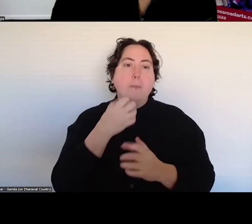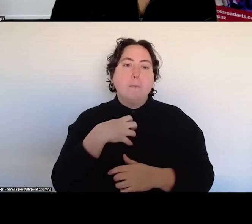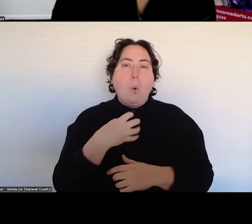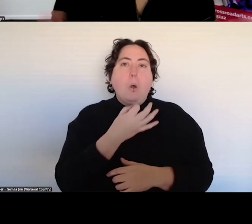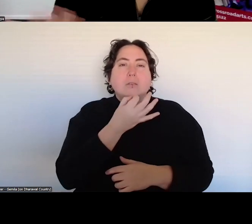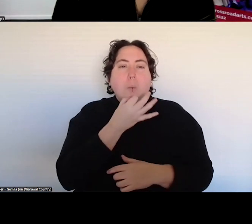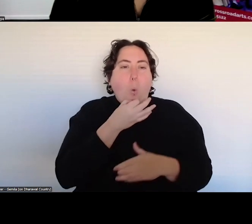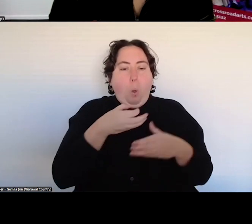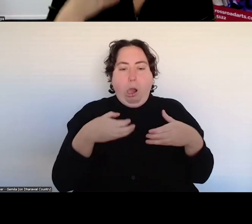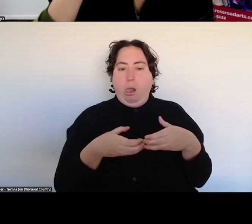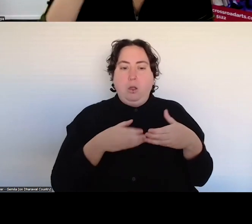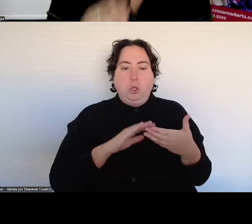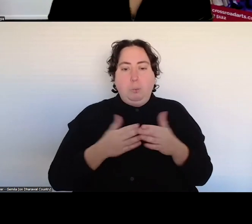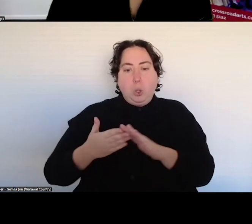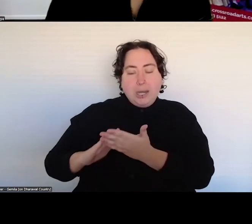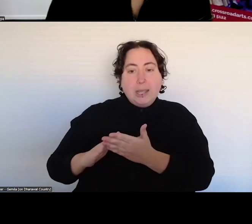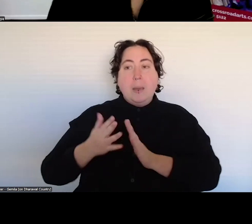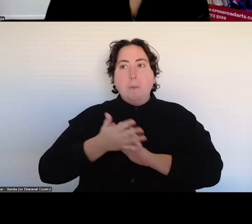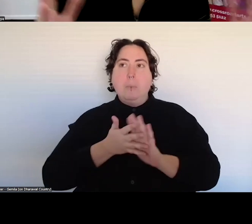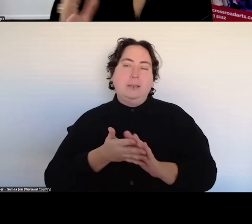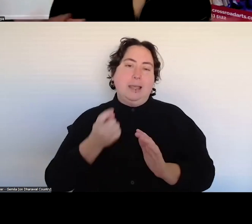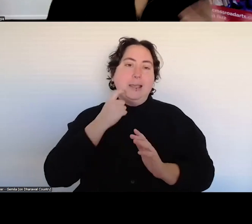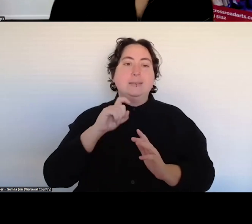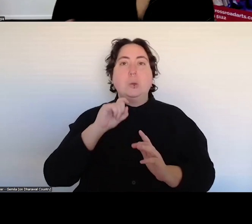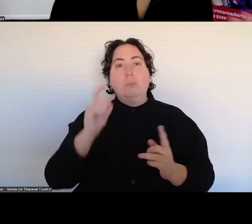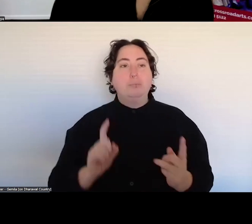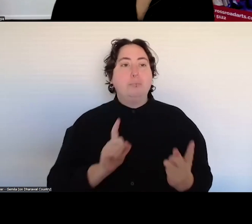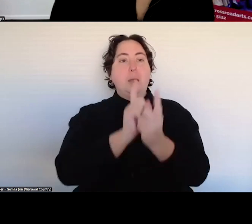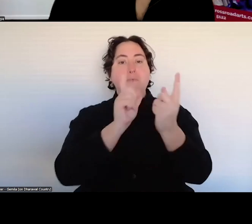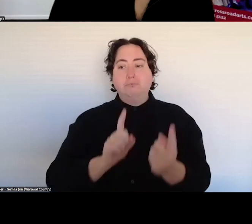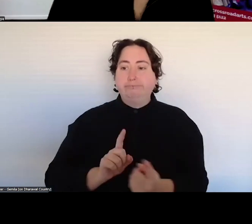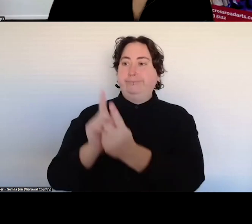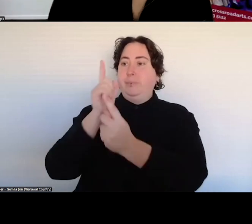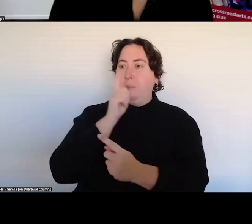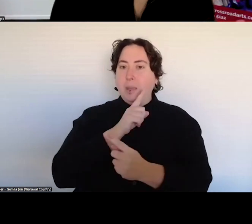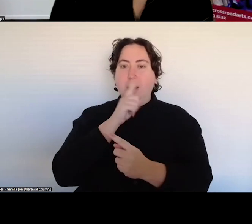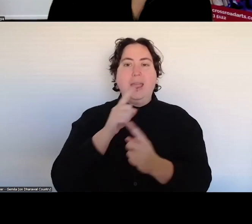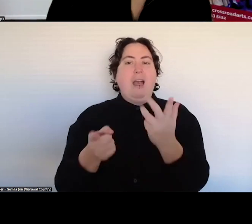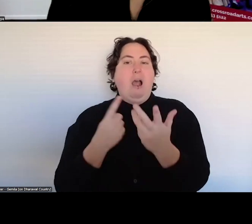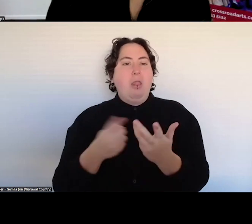we are likely to run into each other at different settings and places, in Mackay